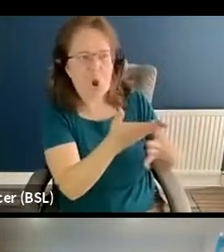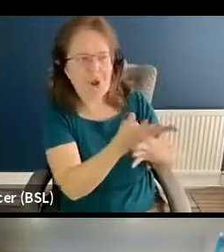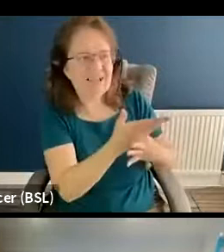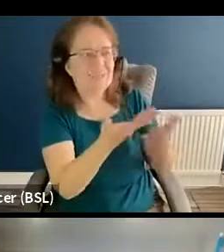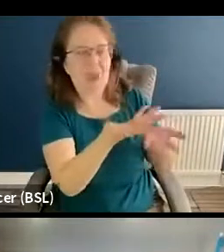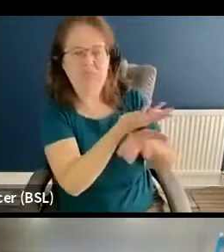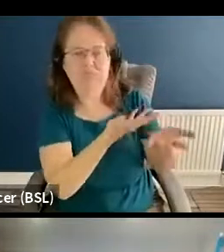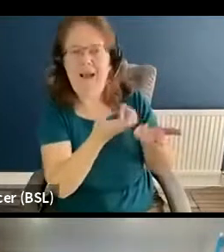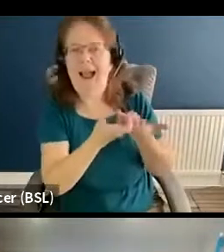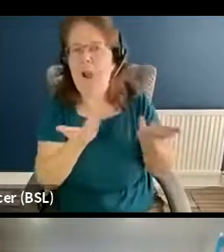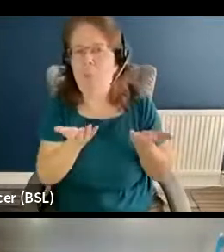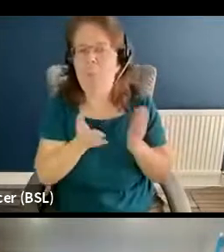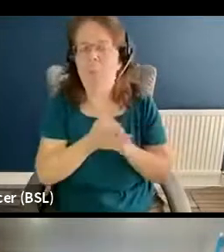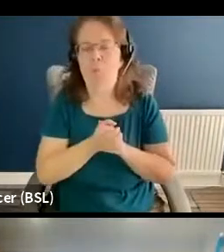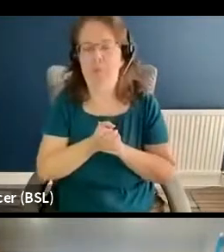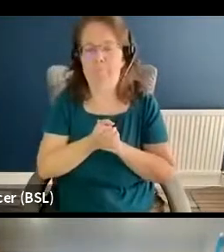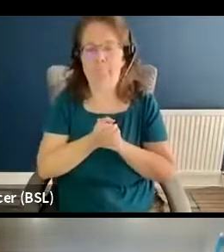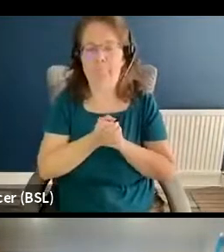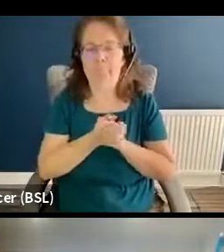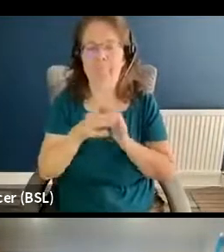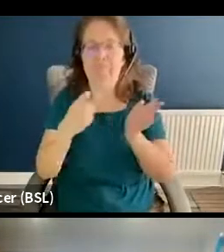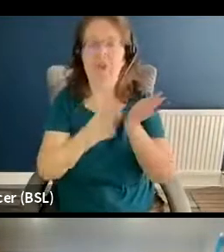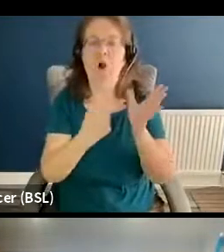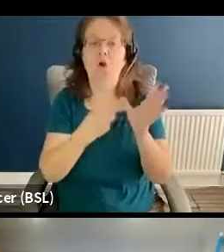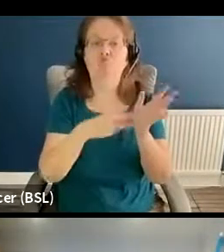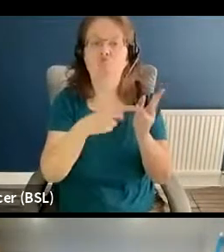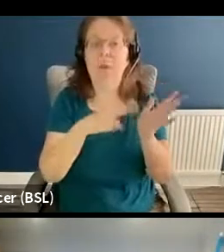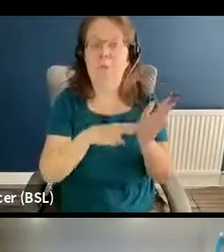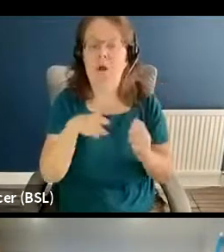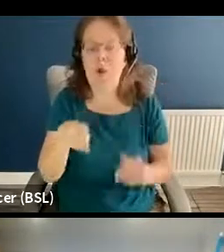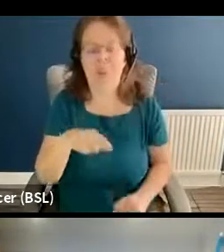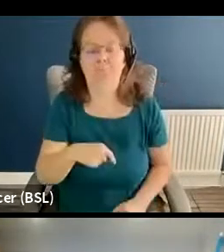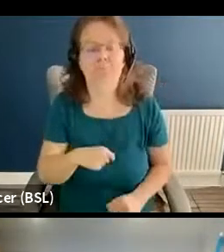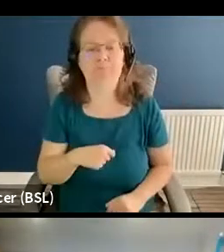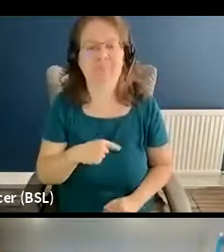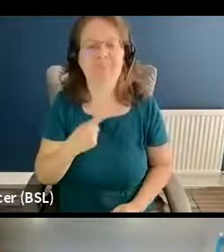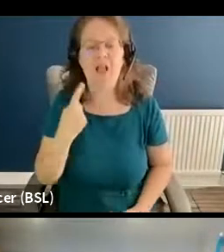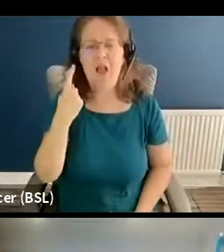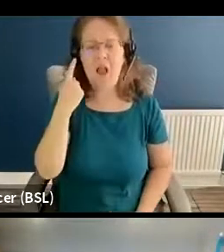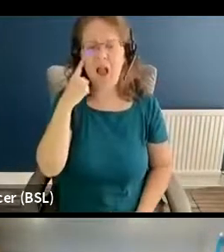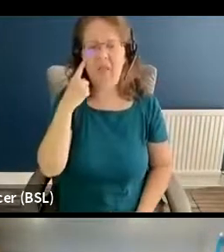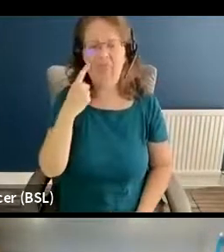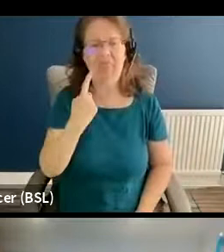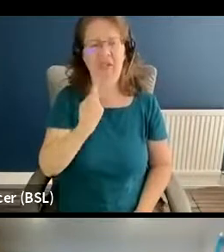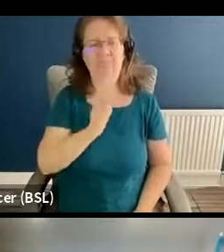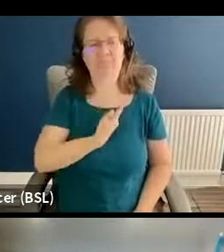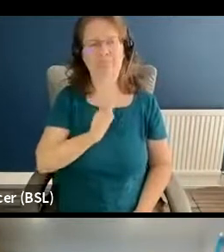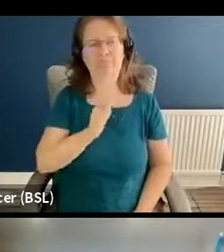One thing that I found quite useful there is a slack team